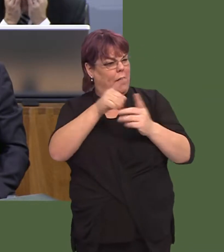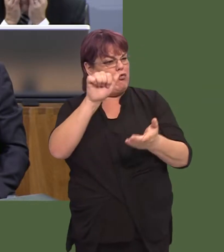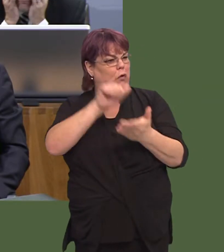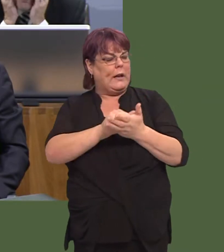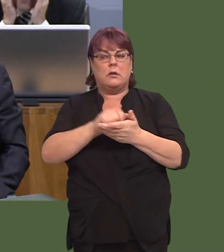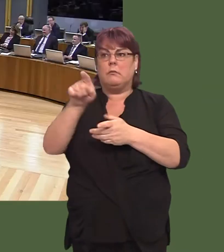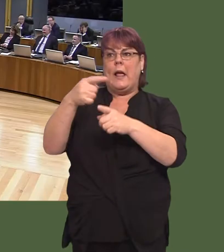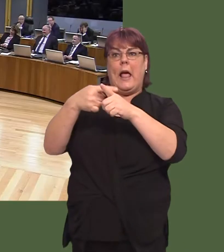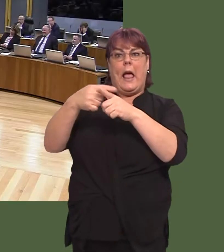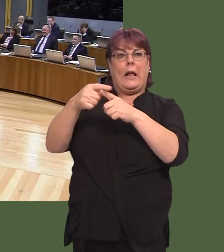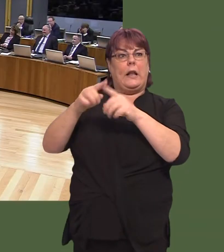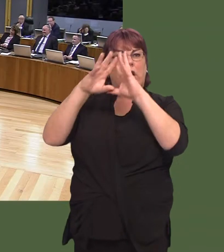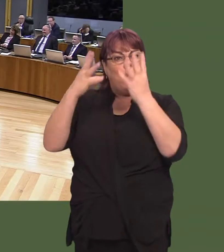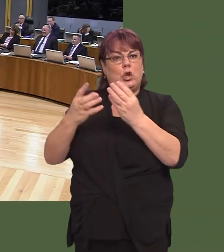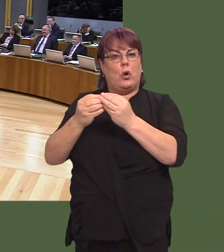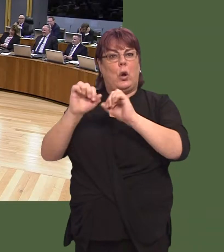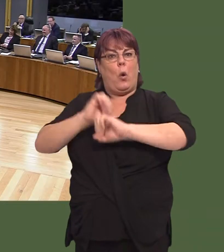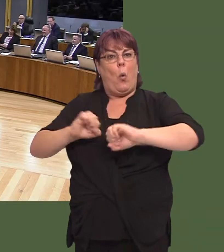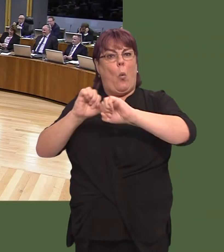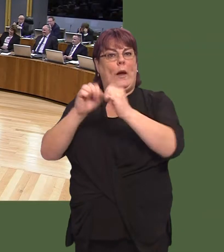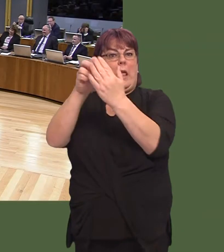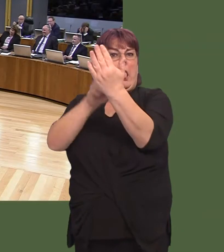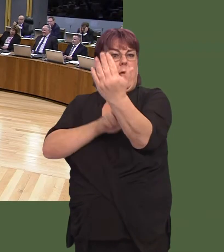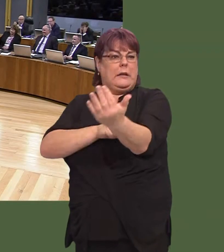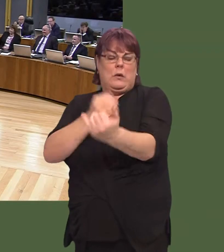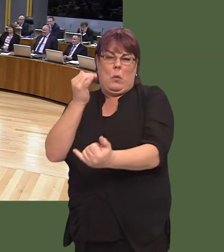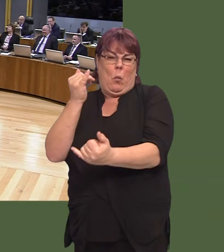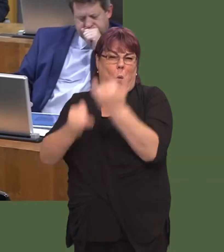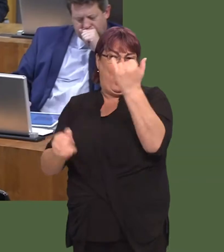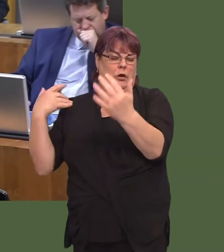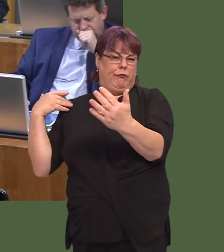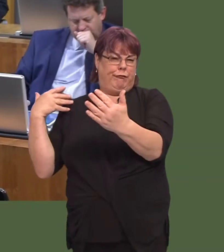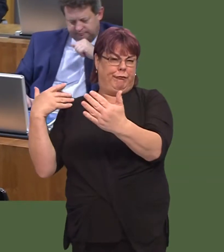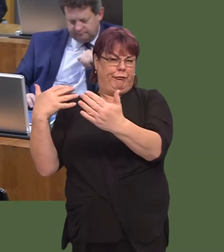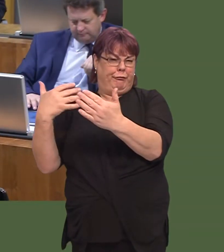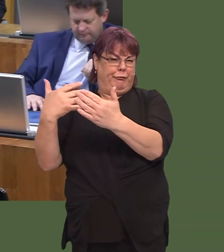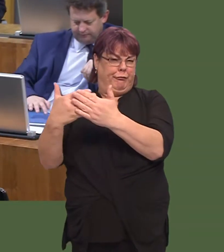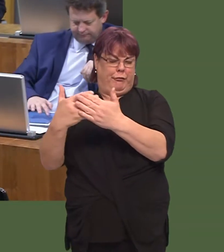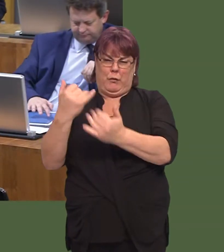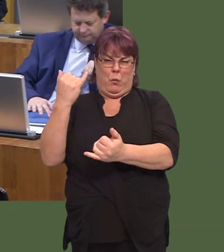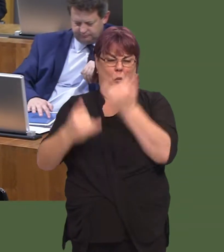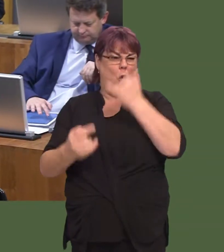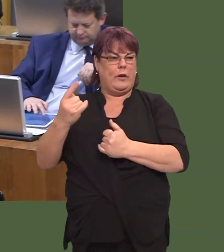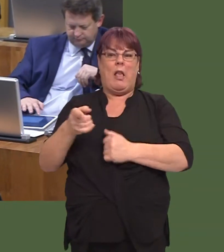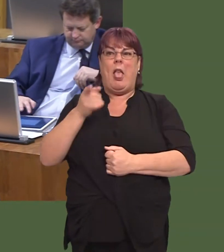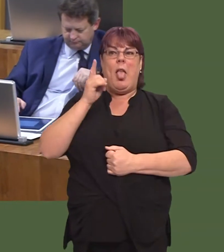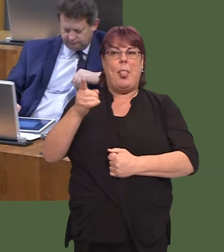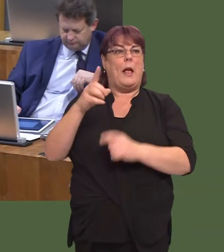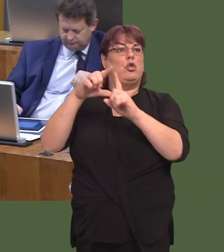total waiting list is now the highest on recordóthe highest on record. Thatís Tory stewardship of the NHS.